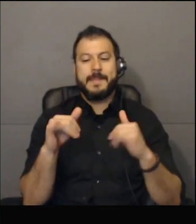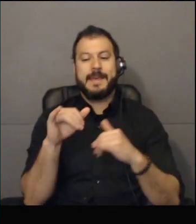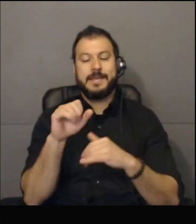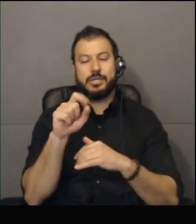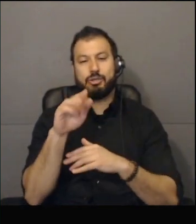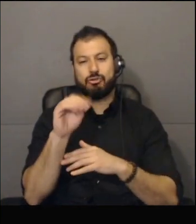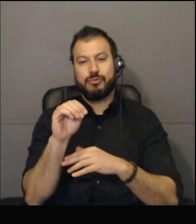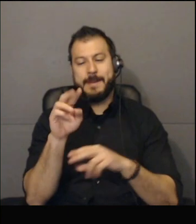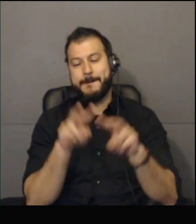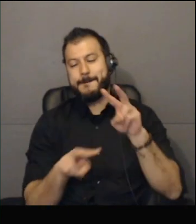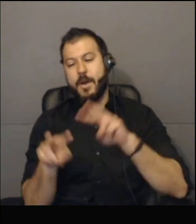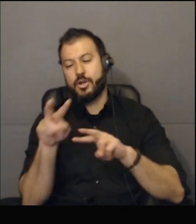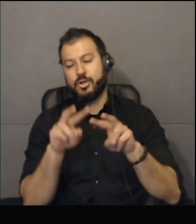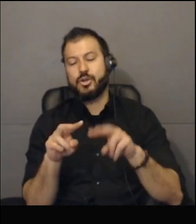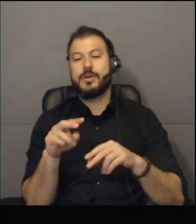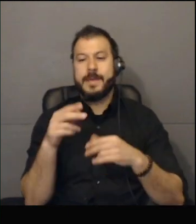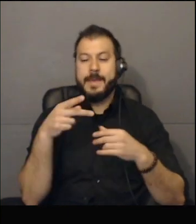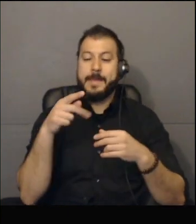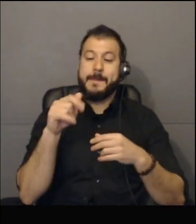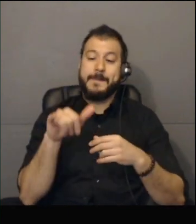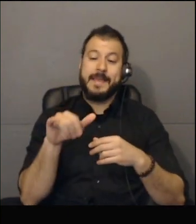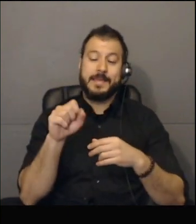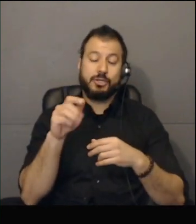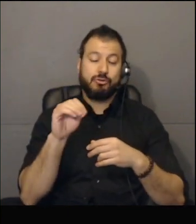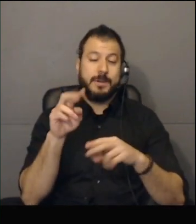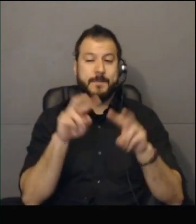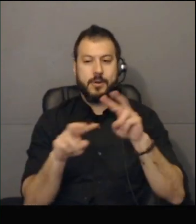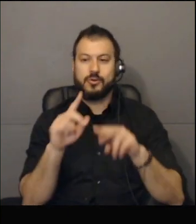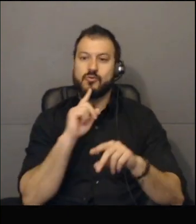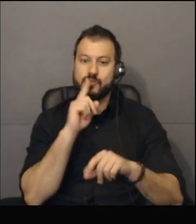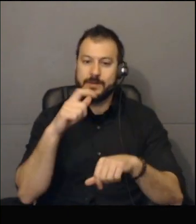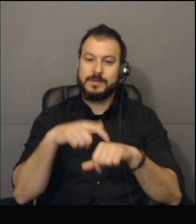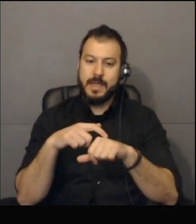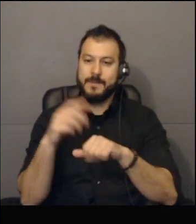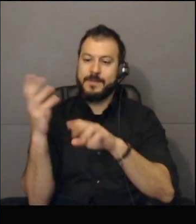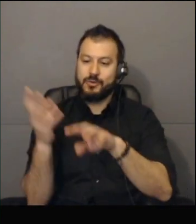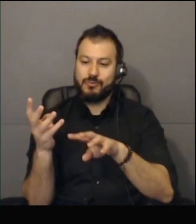The play stream monitors of real time stream of all the events for your game,